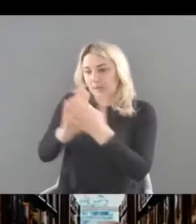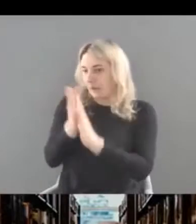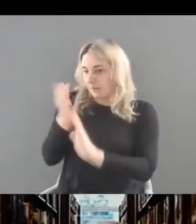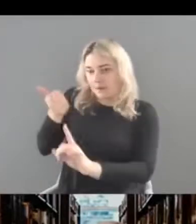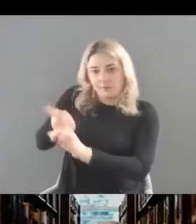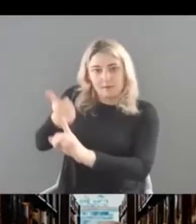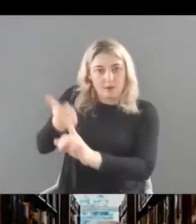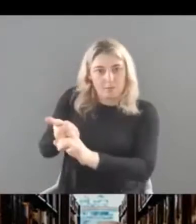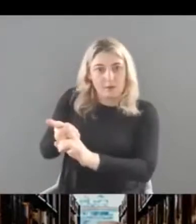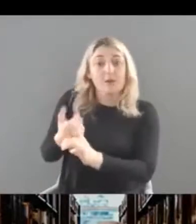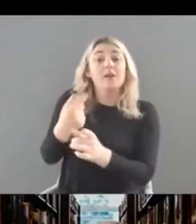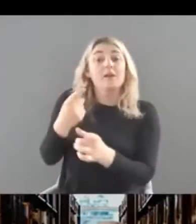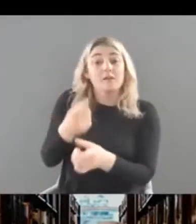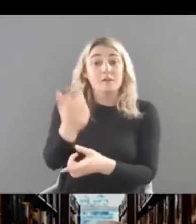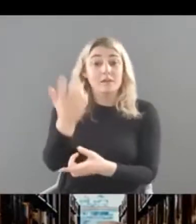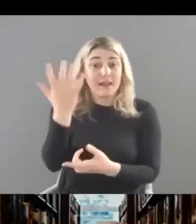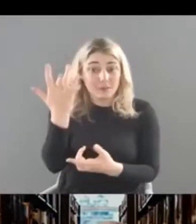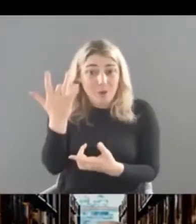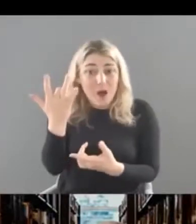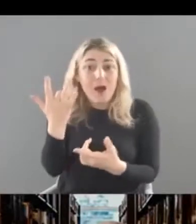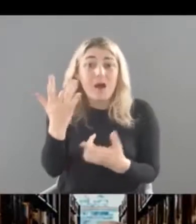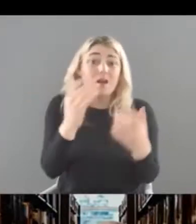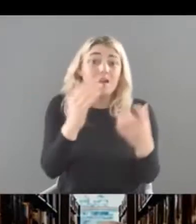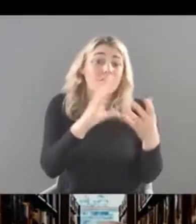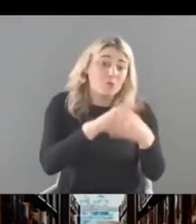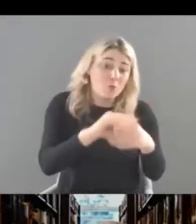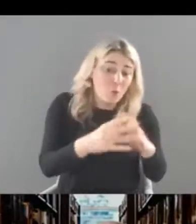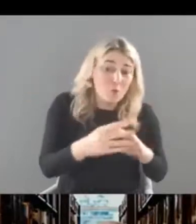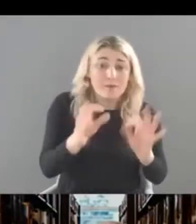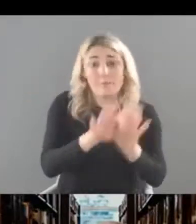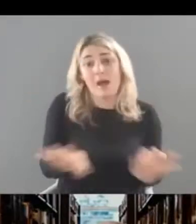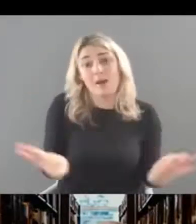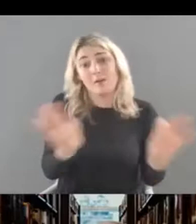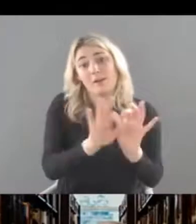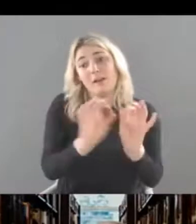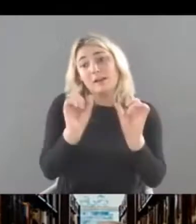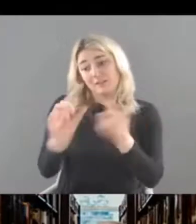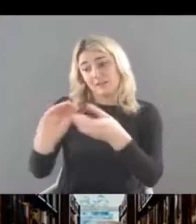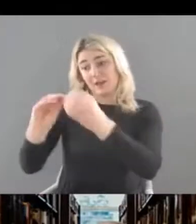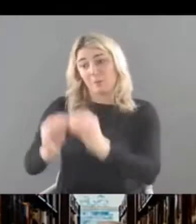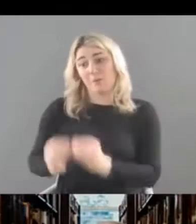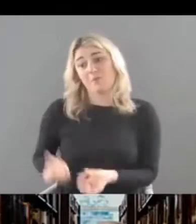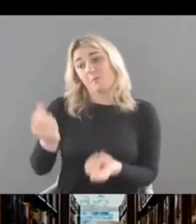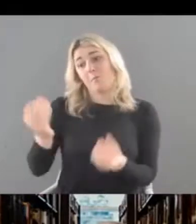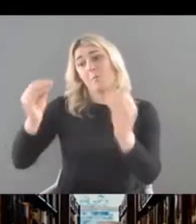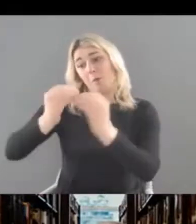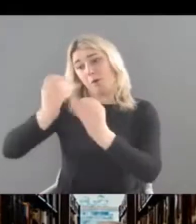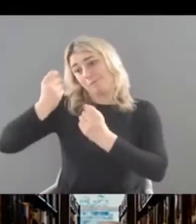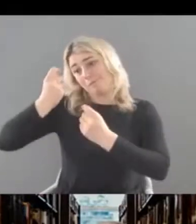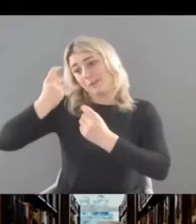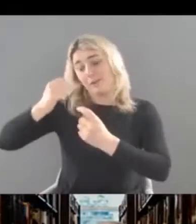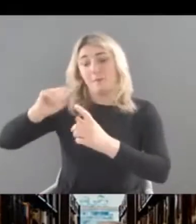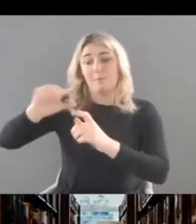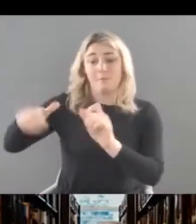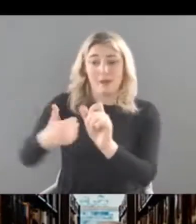the qualitative matters, right? Stories matters and it gives those numbers context to talk about race. But lastly, let me just think about it.